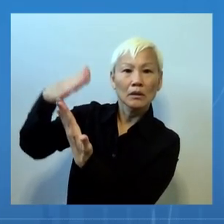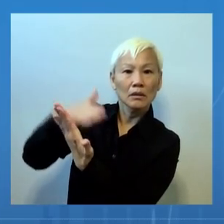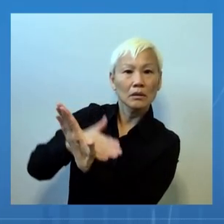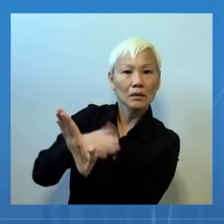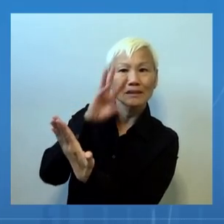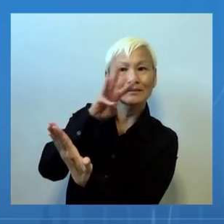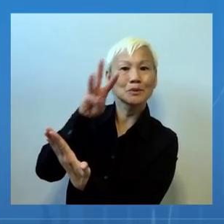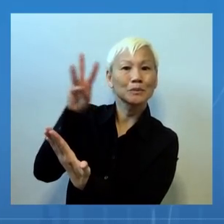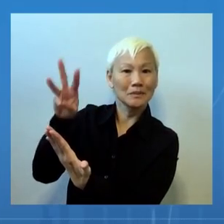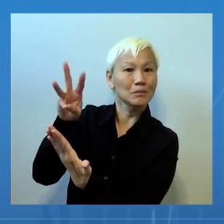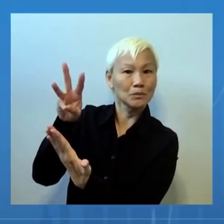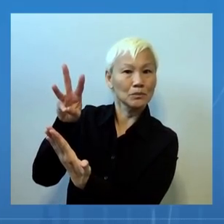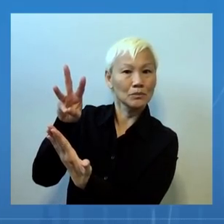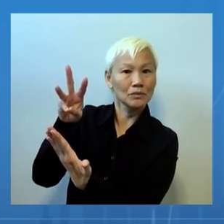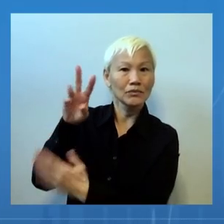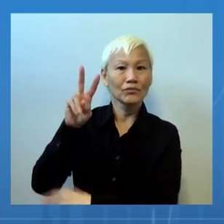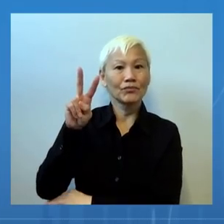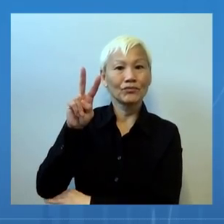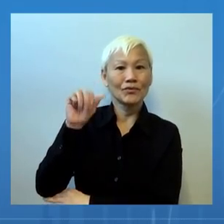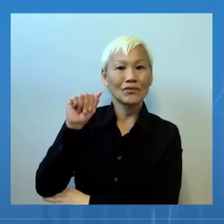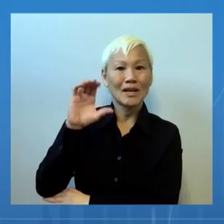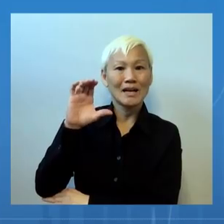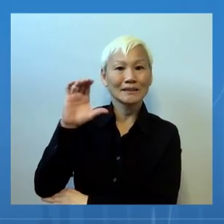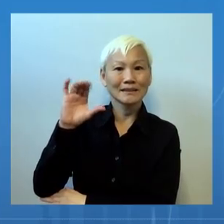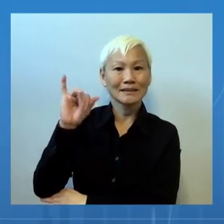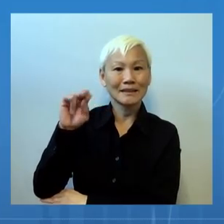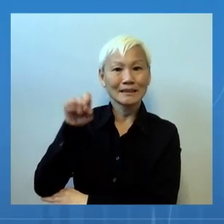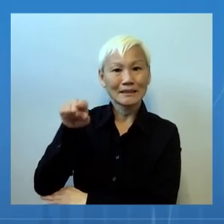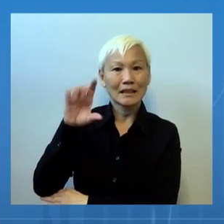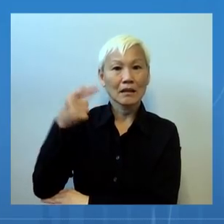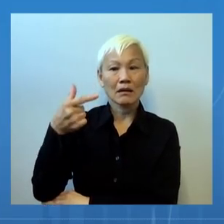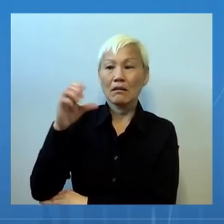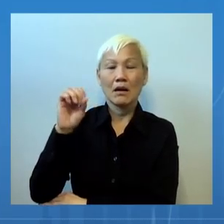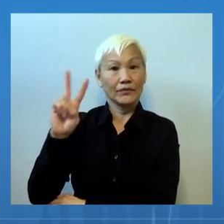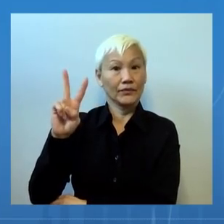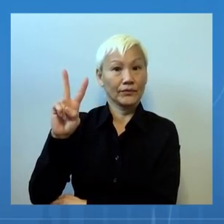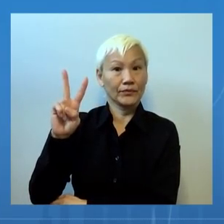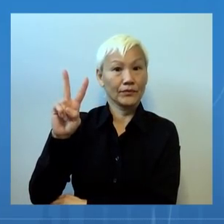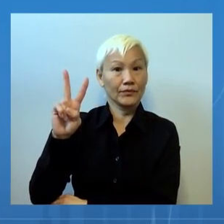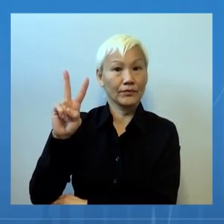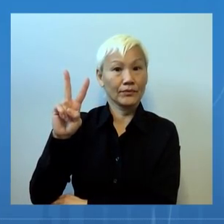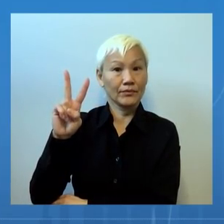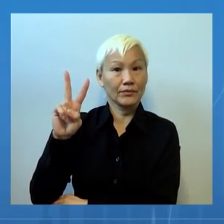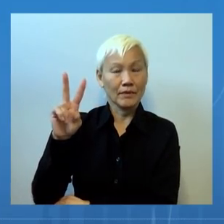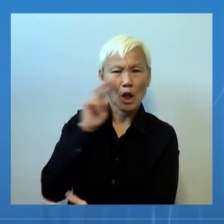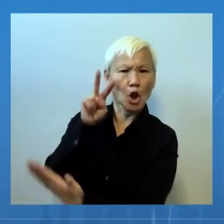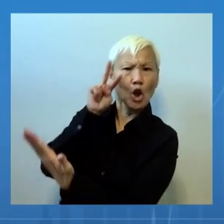offering vaccinations for children ages 5 through 11 so they can easily find a site nearby